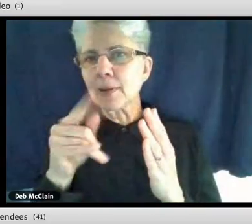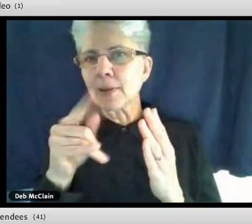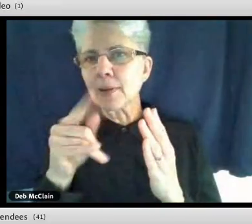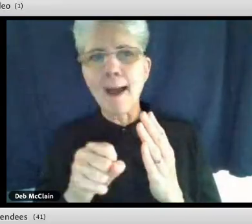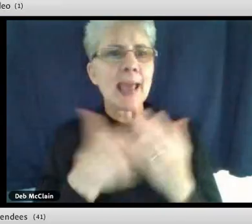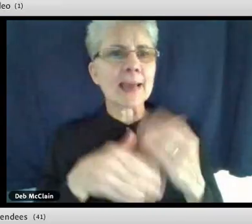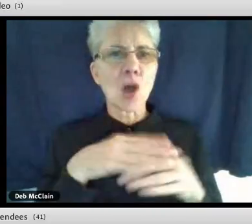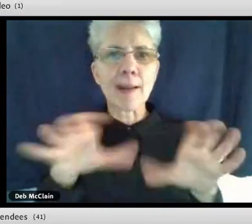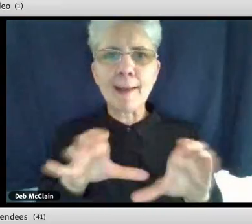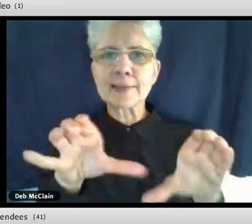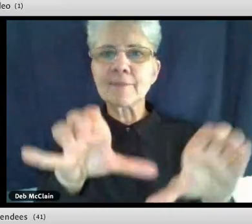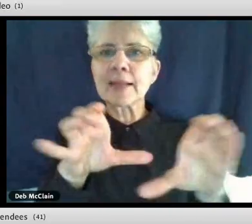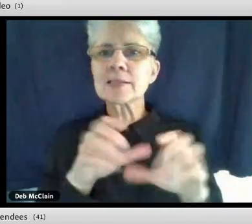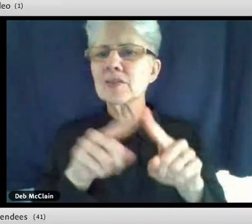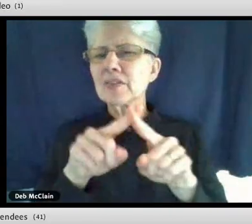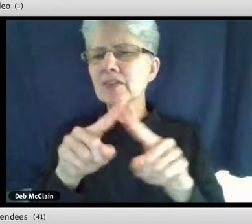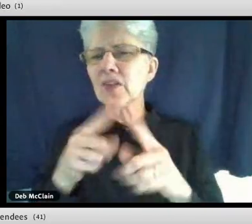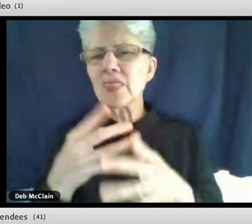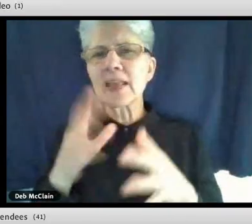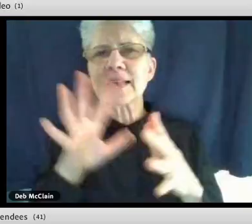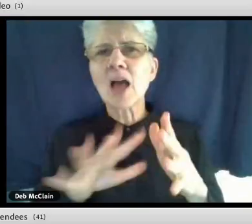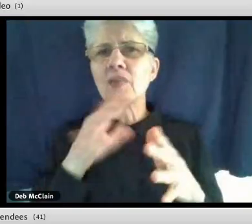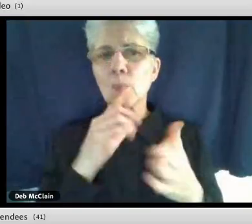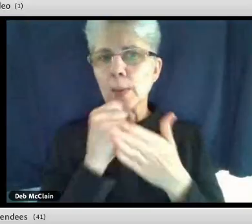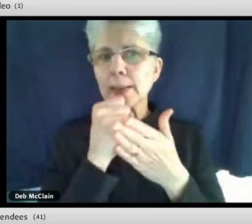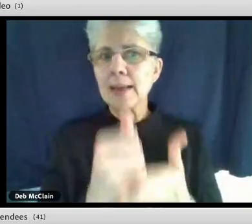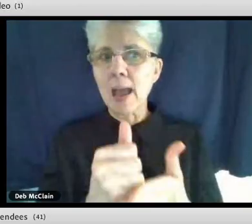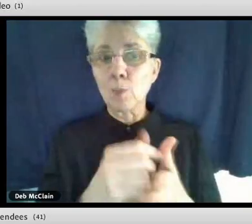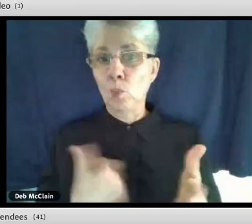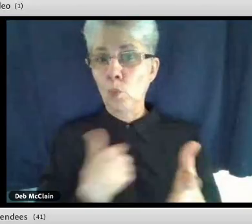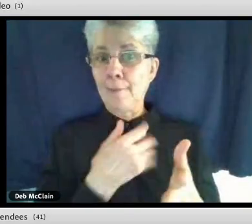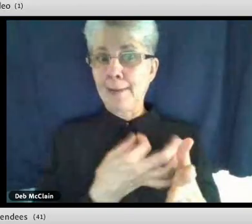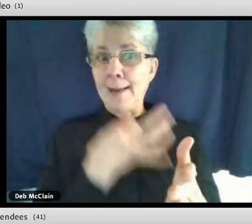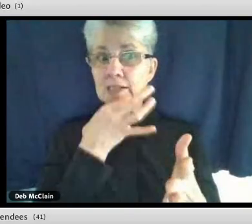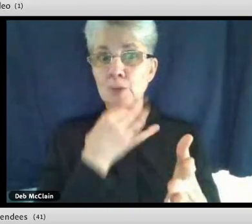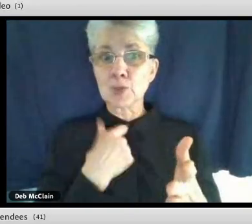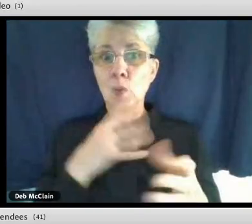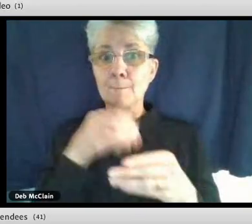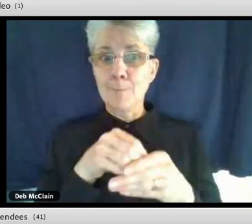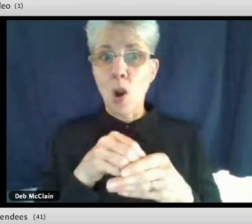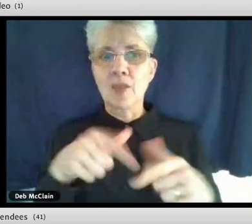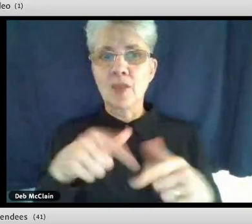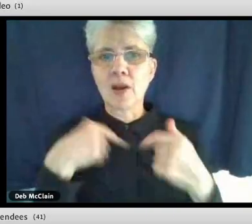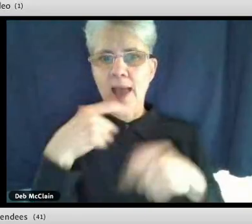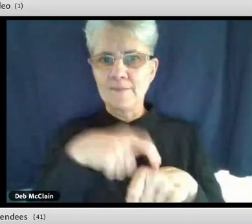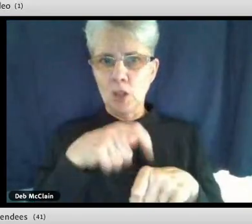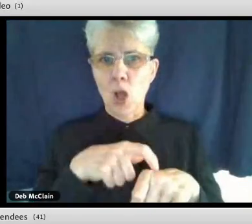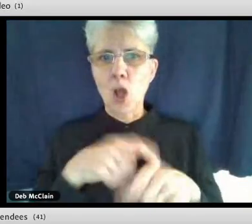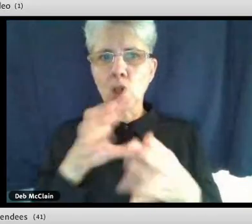or a research guide, LibGuide or hands-on activities. There's all different things out there. We can help. We're experts.